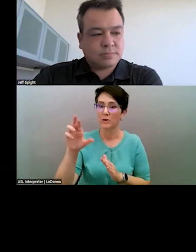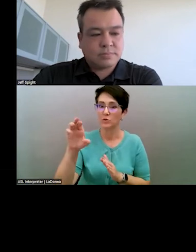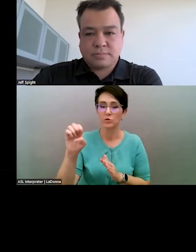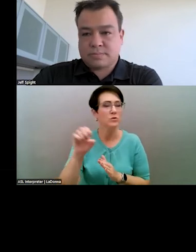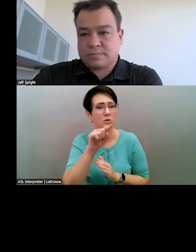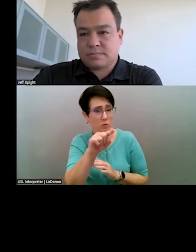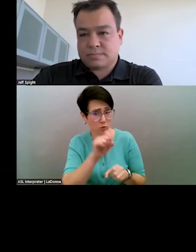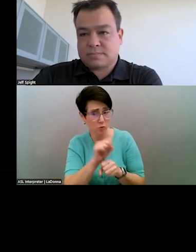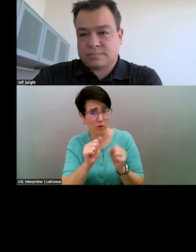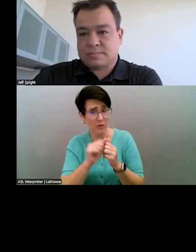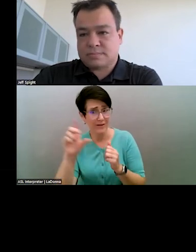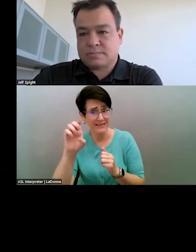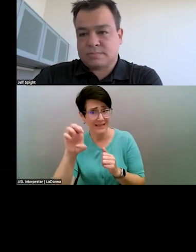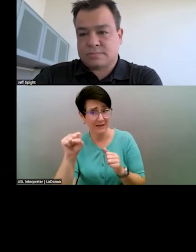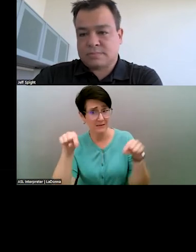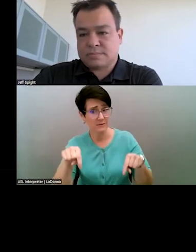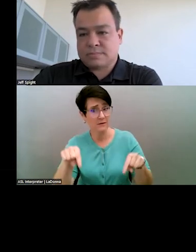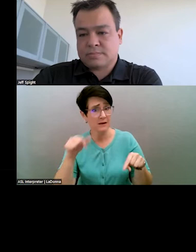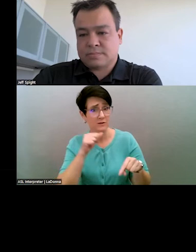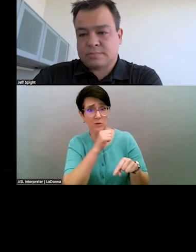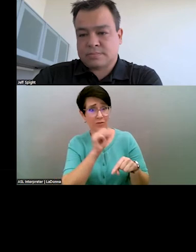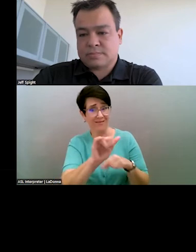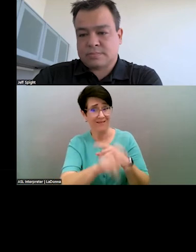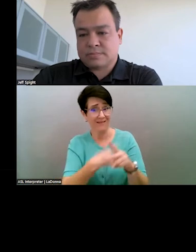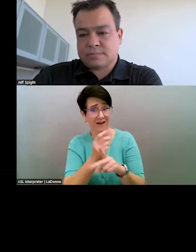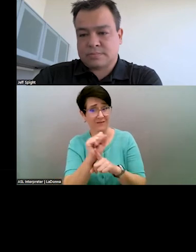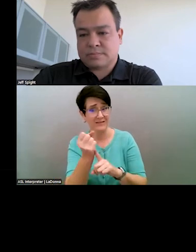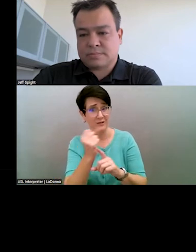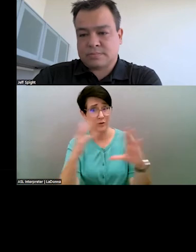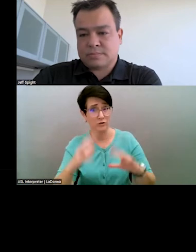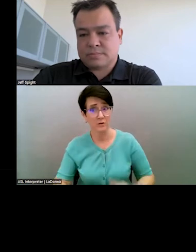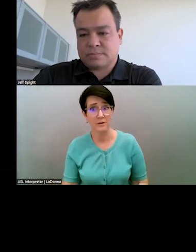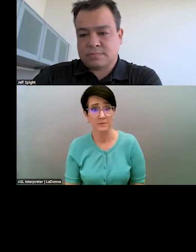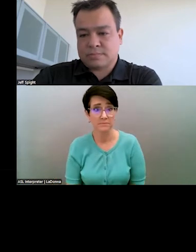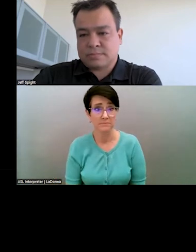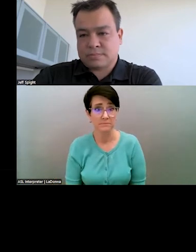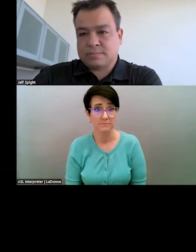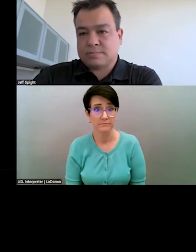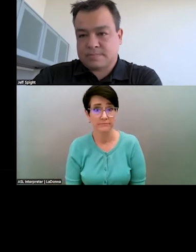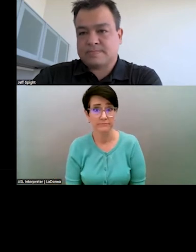HERE IN ARIZONA WITH THOSE TYPES OF SITUATIONS. >> SURE. AND ACTUALLY, IMPACT IS ONE OF THE